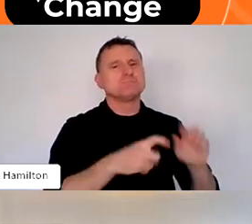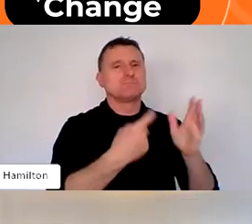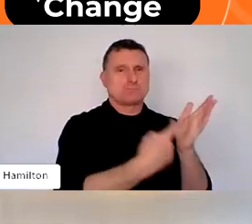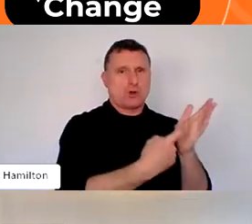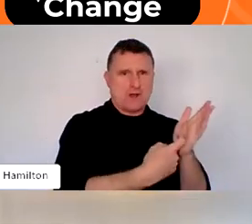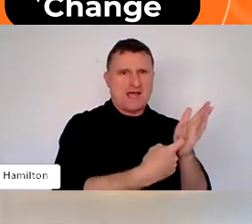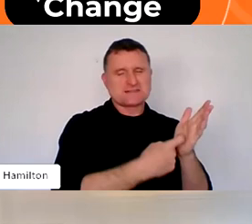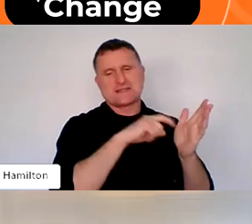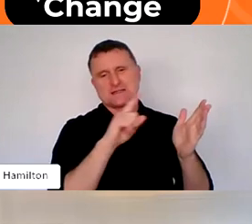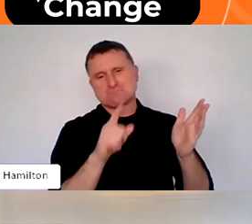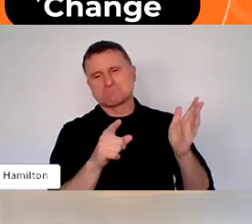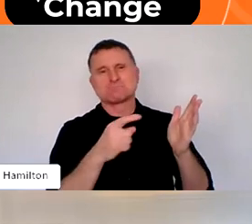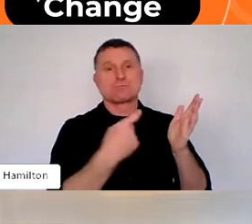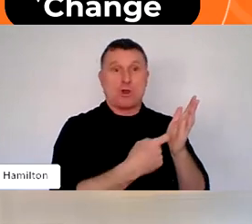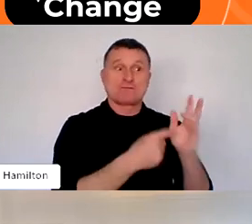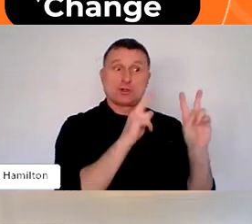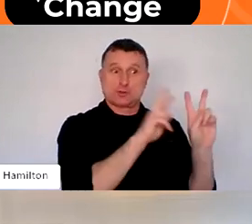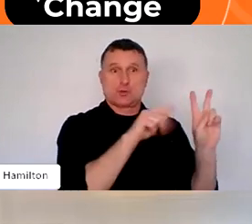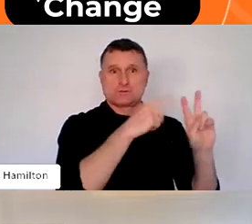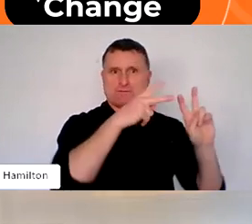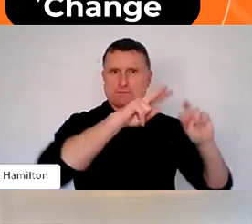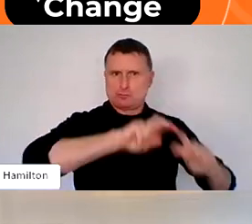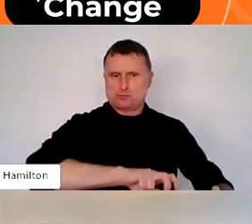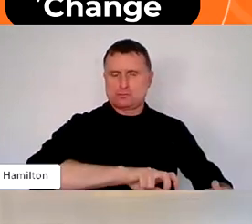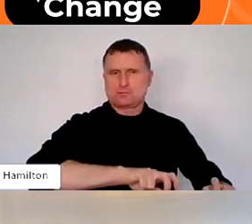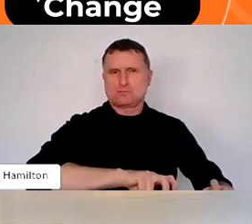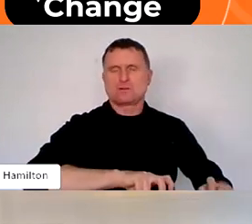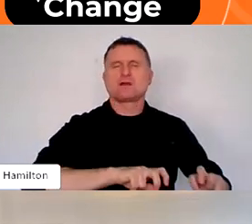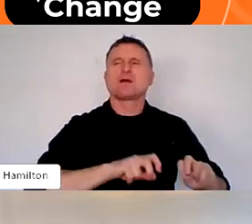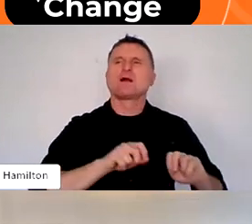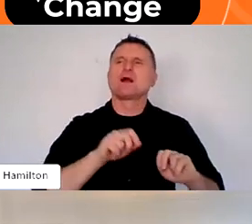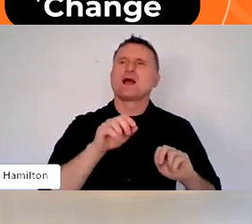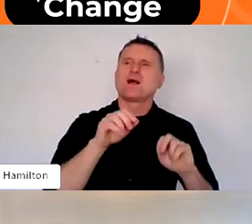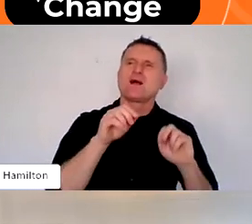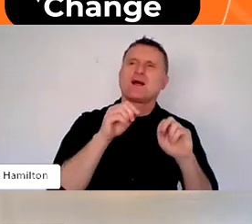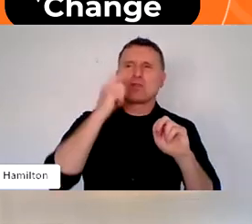have taken it, built on that idea of disconsciousness and they refer